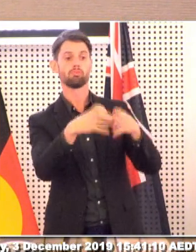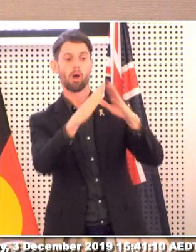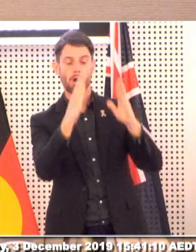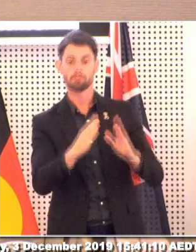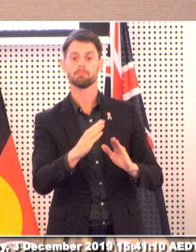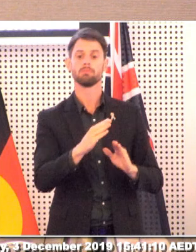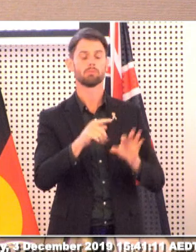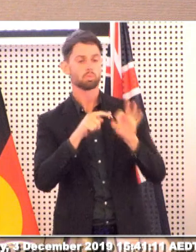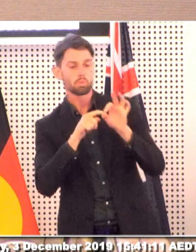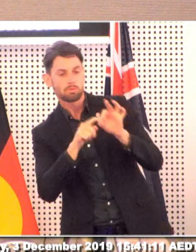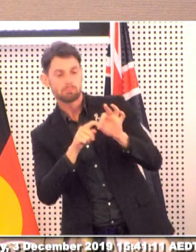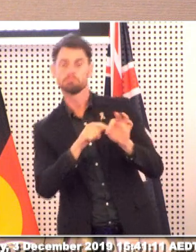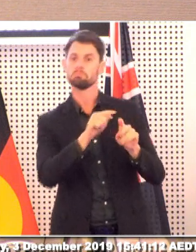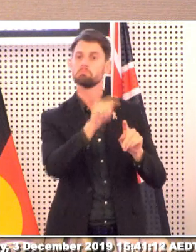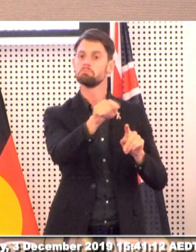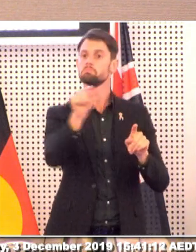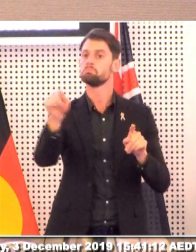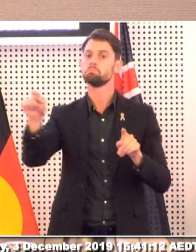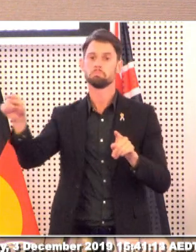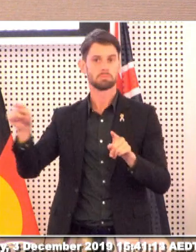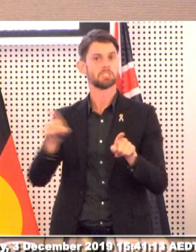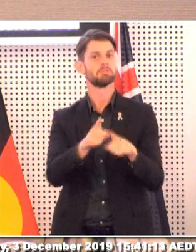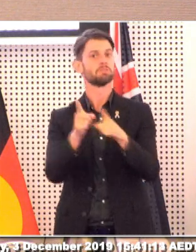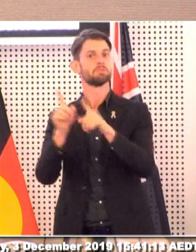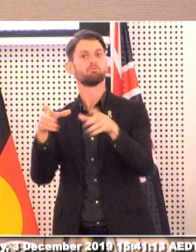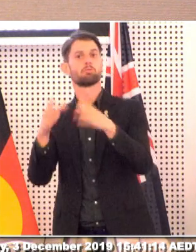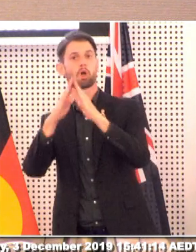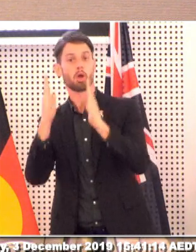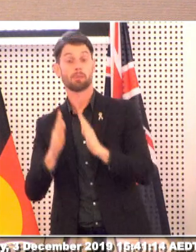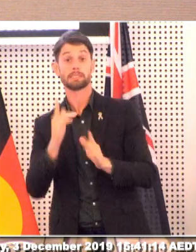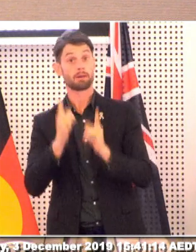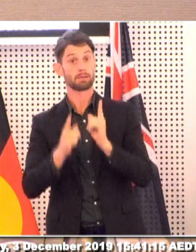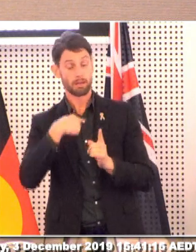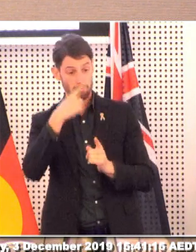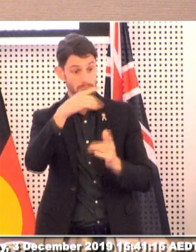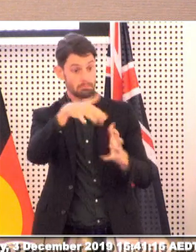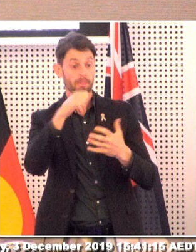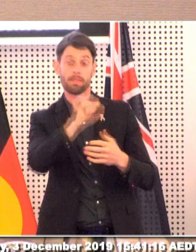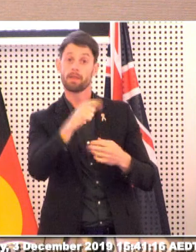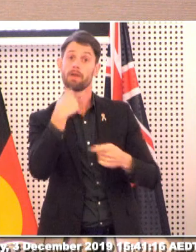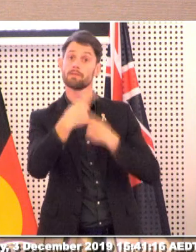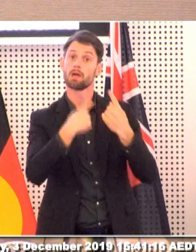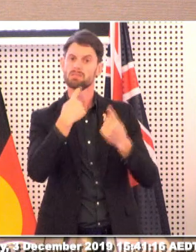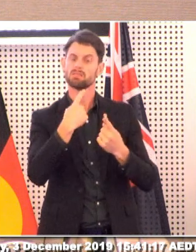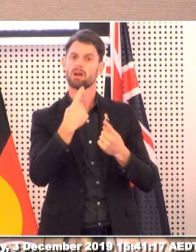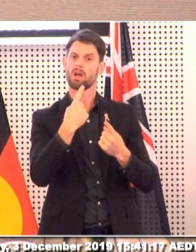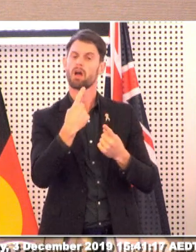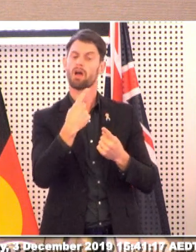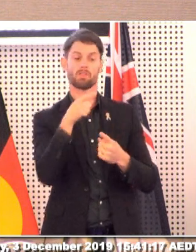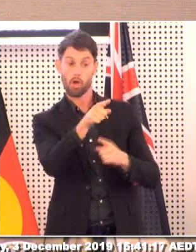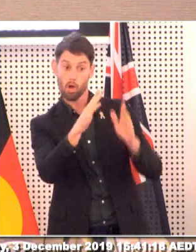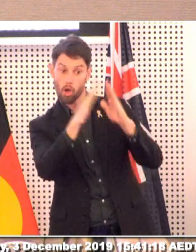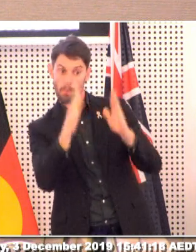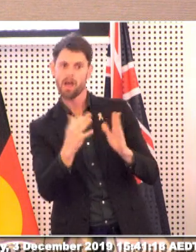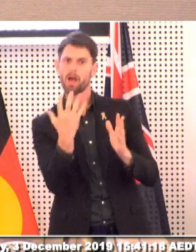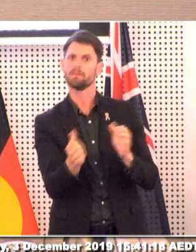Part of that includes accessing information that the homes may have in respect of the